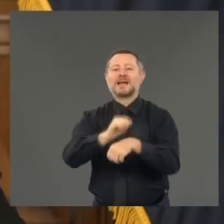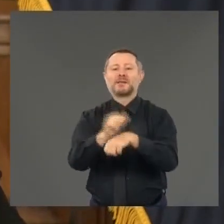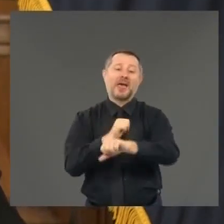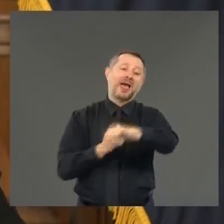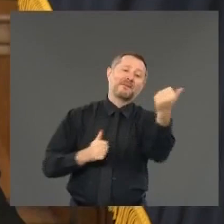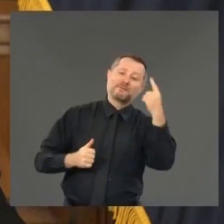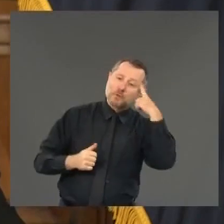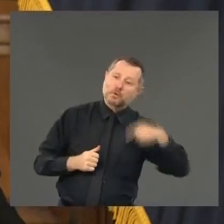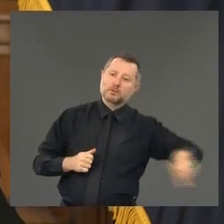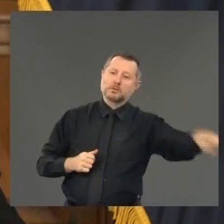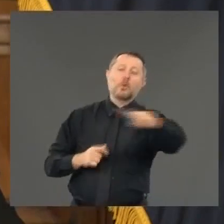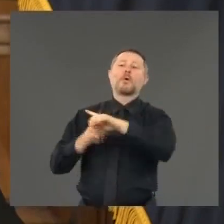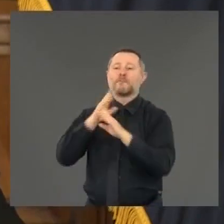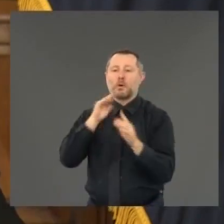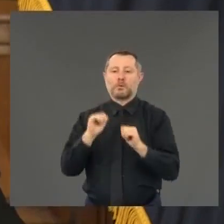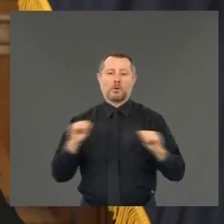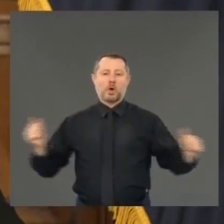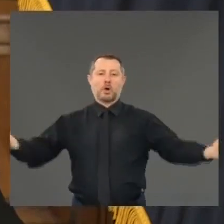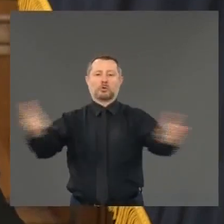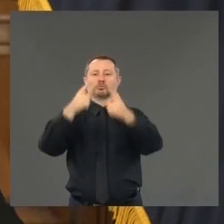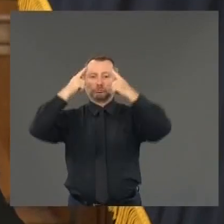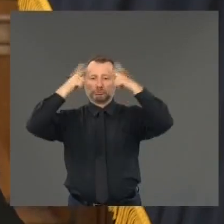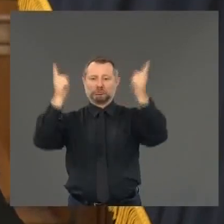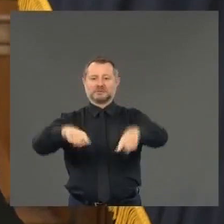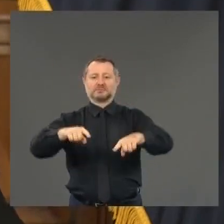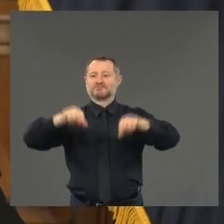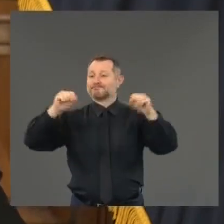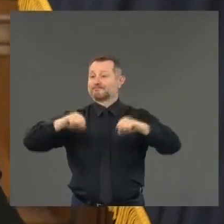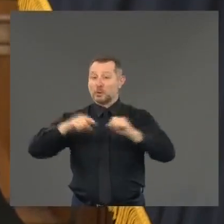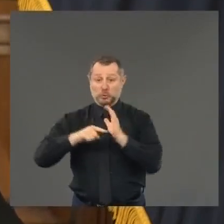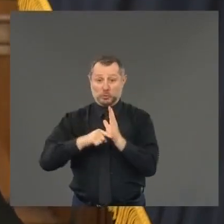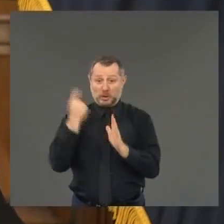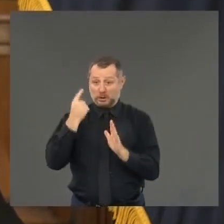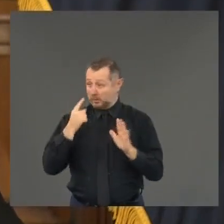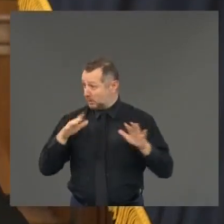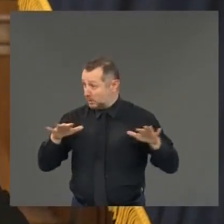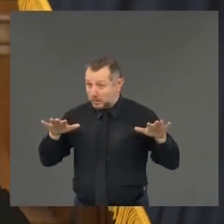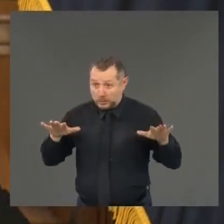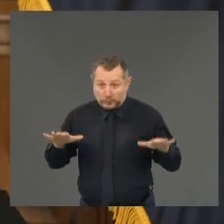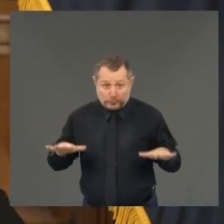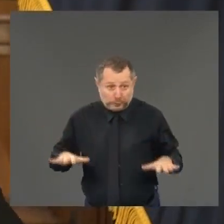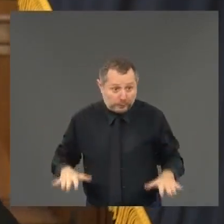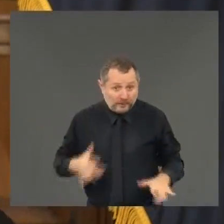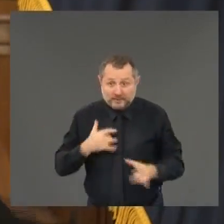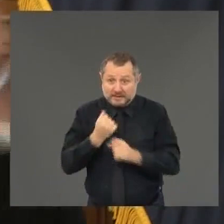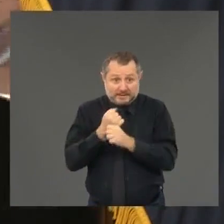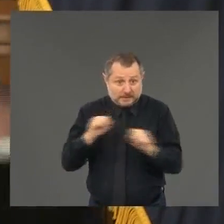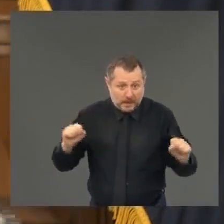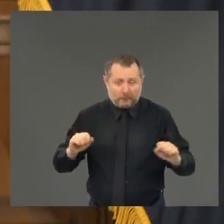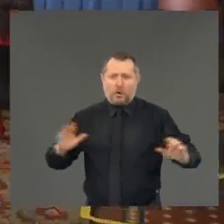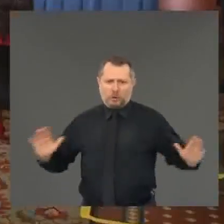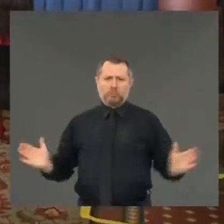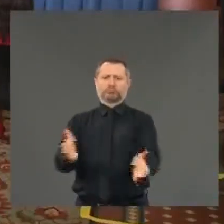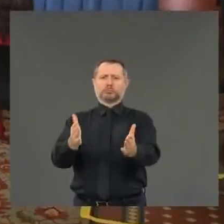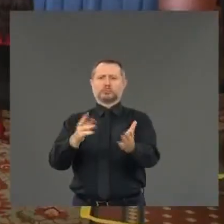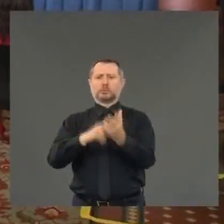THAT NURSING HOME. AND ENDANGER THEIR LIVES. BUT, EVERYBODY AGREES AS SOON AS